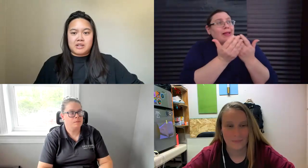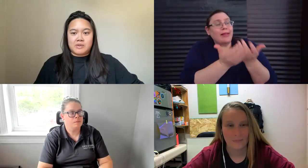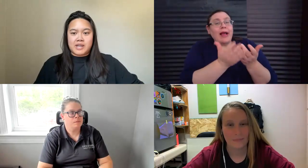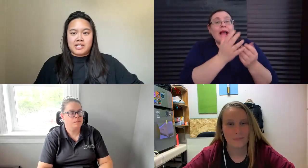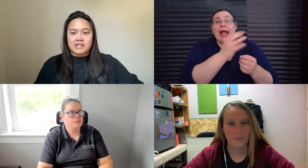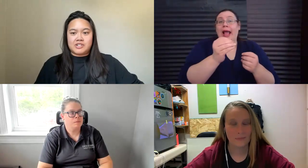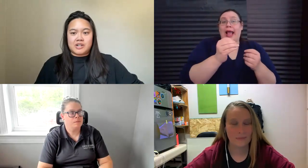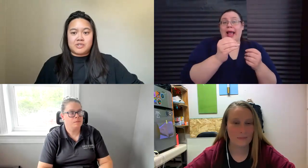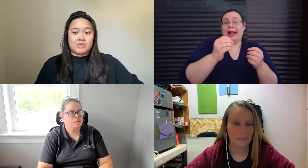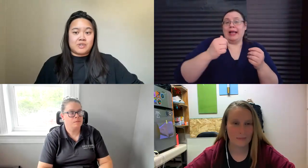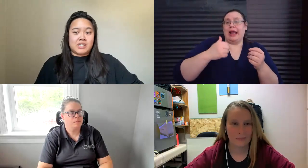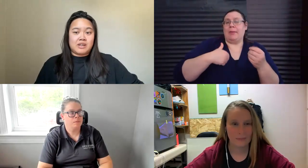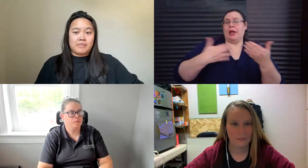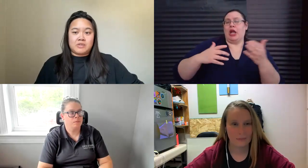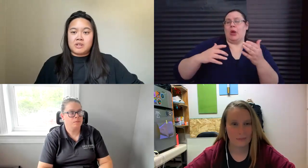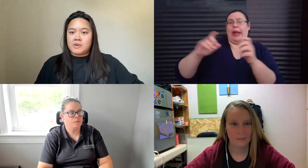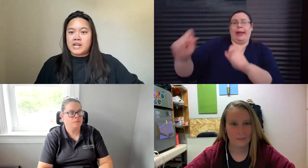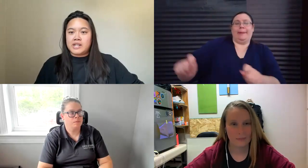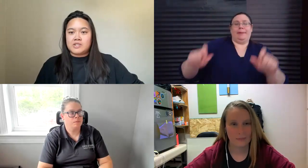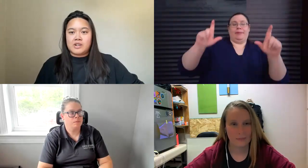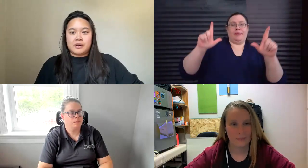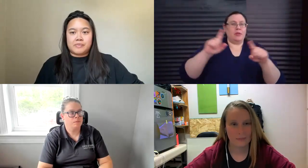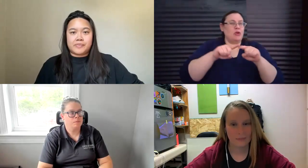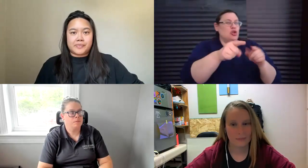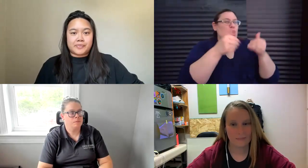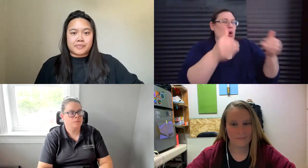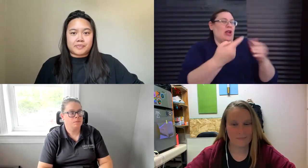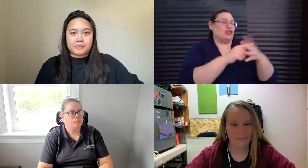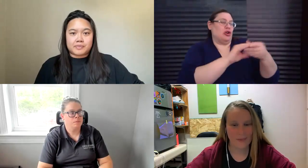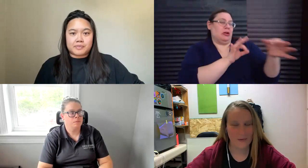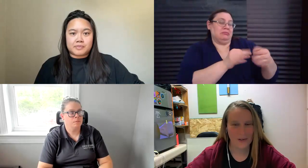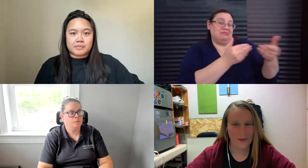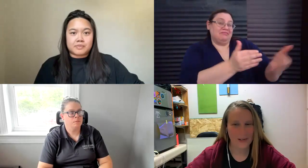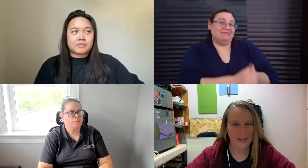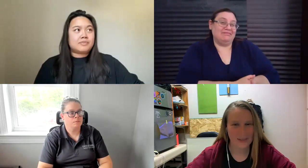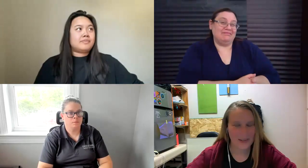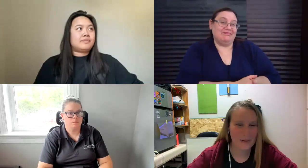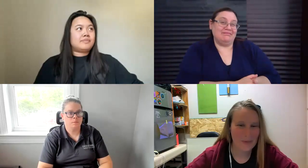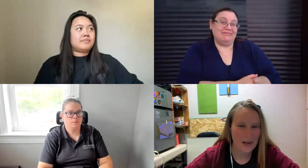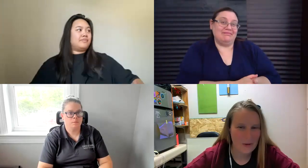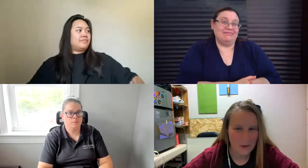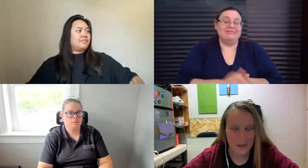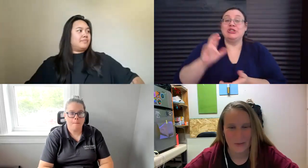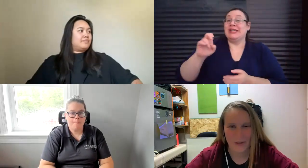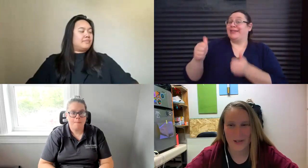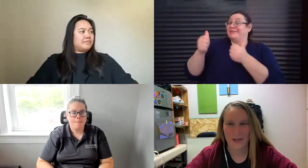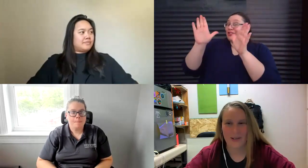And I'm going to go ahead and share a screen. But you can go ahead and get started. Okay. Great. Hi, everyone.